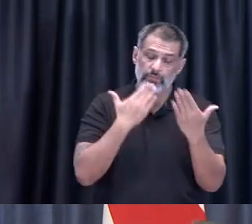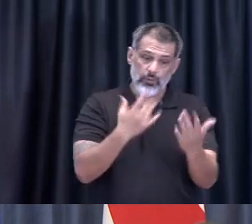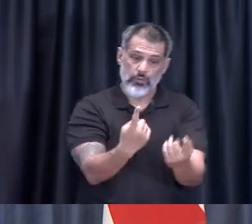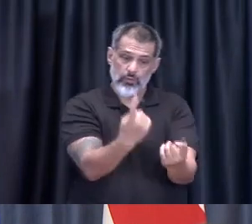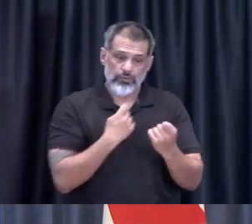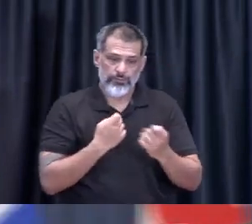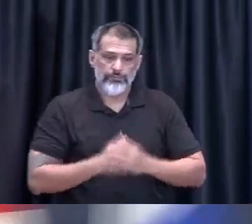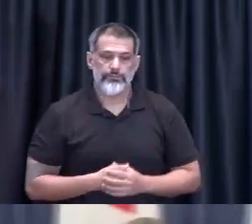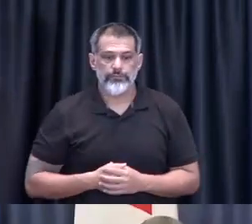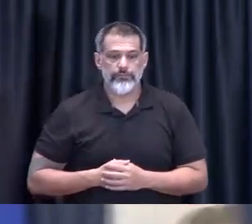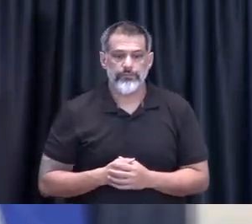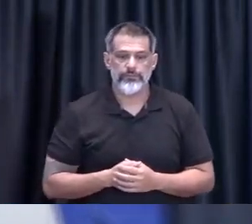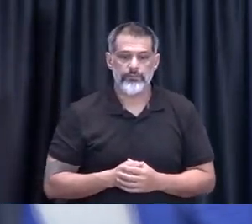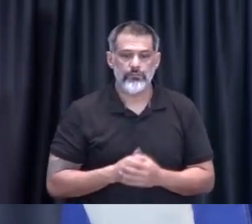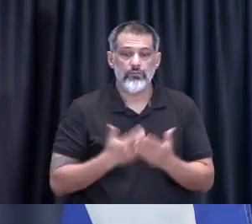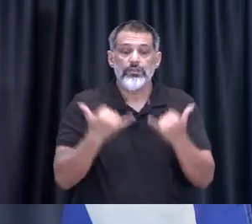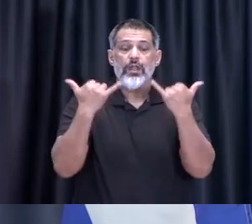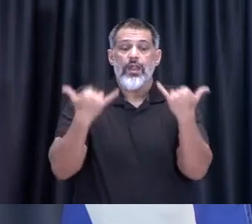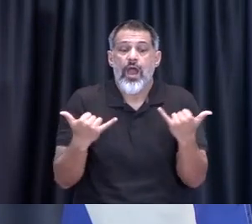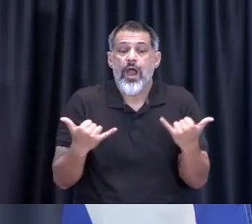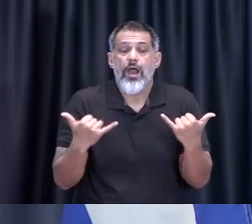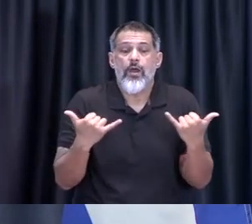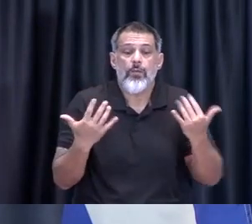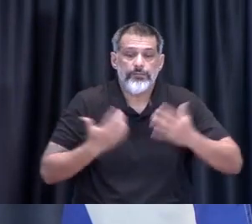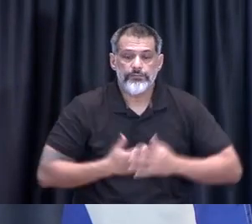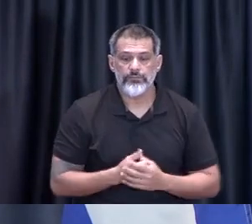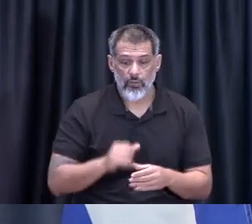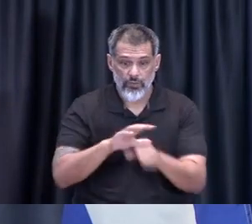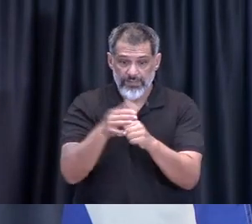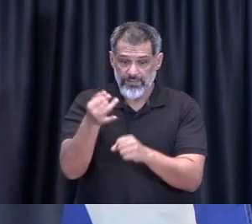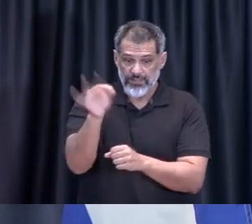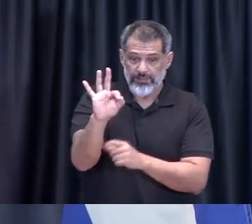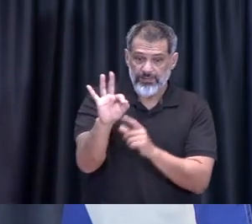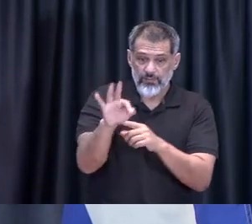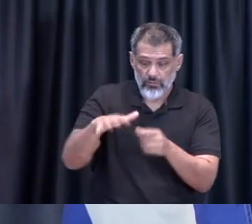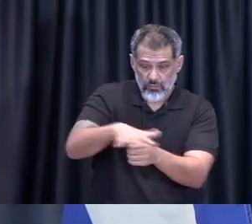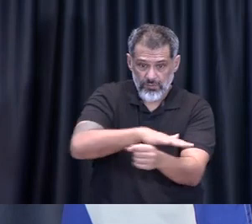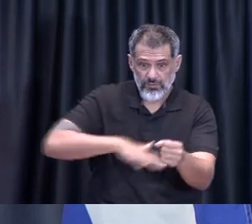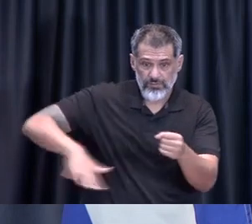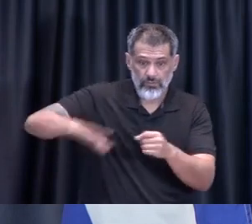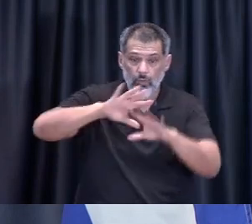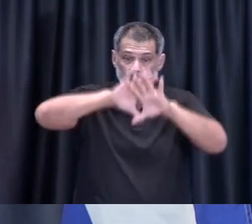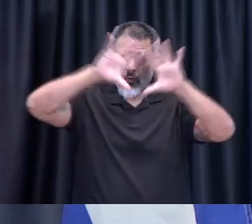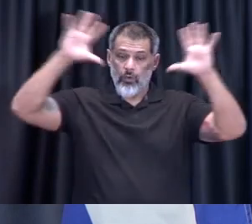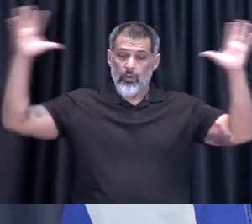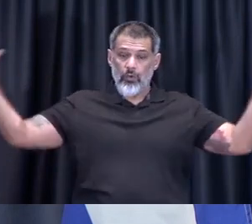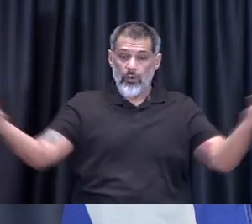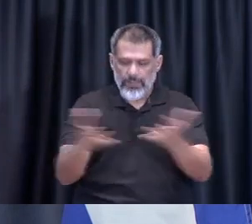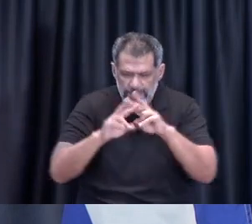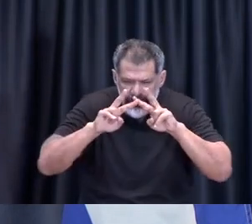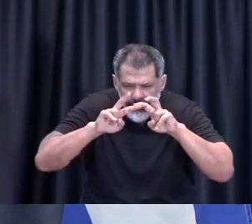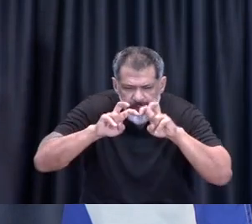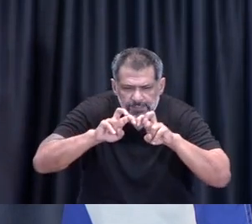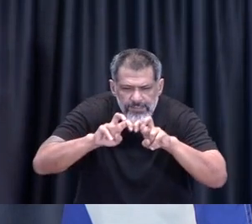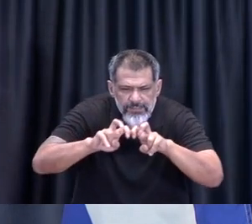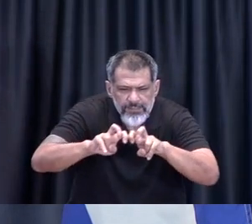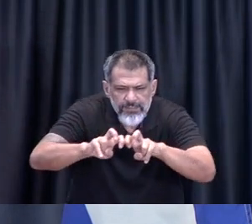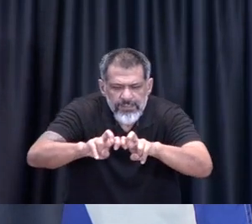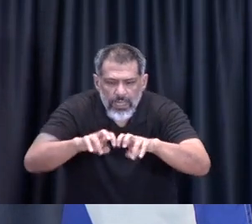looking at our overall COVID-19 situation, we're seeing reason to be cautiously optimistic and that's how I would